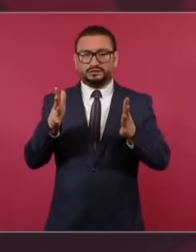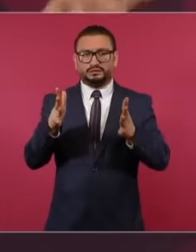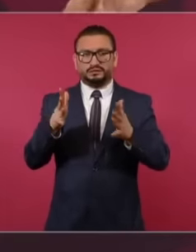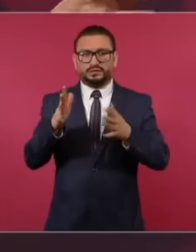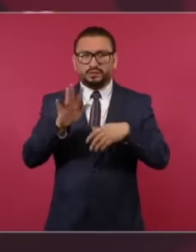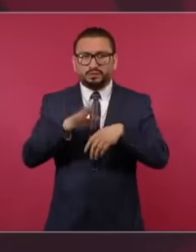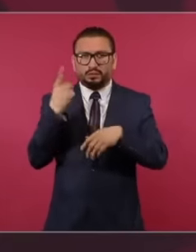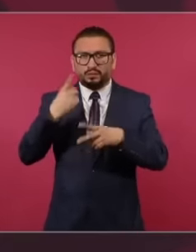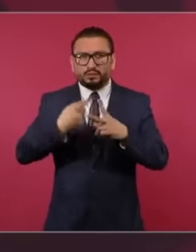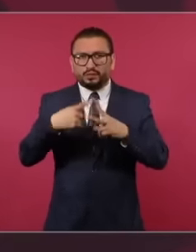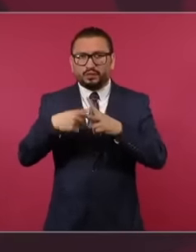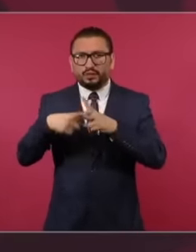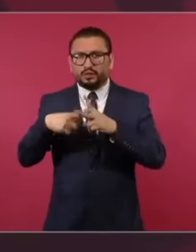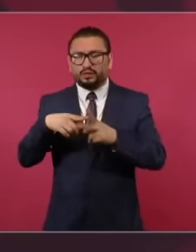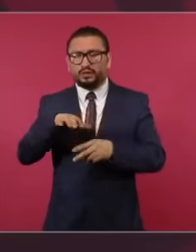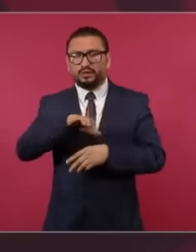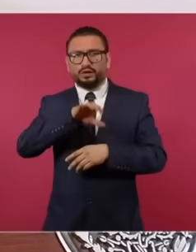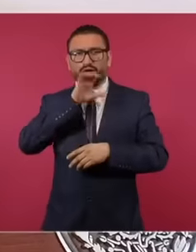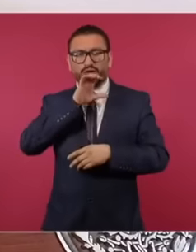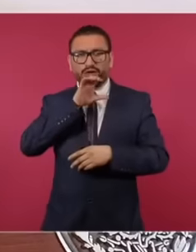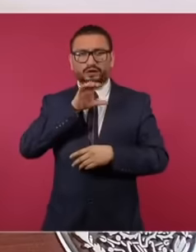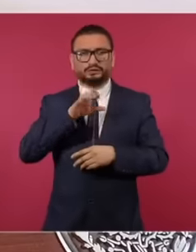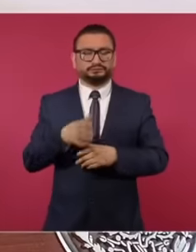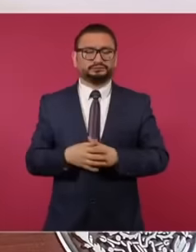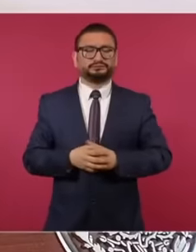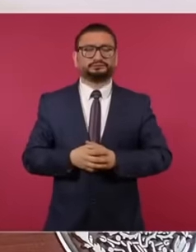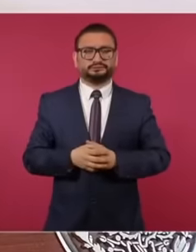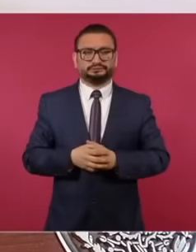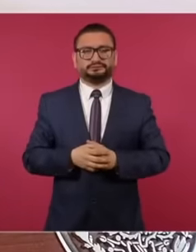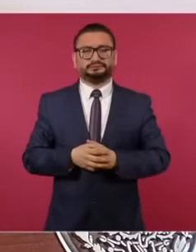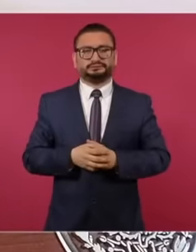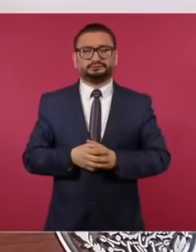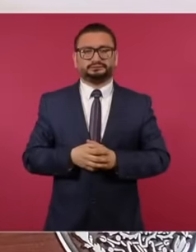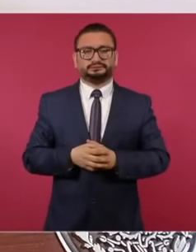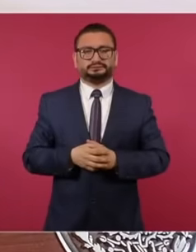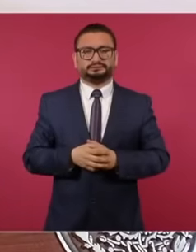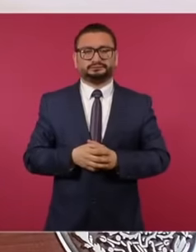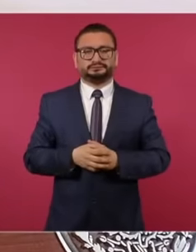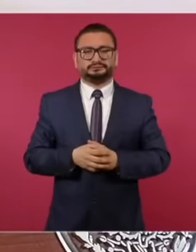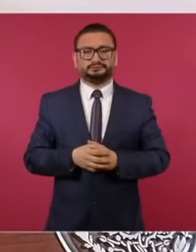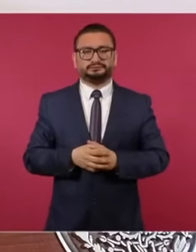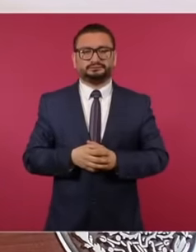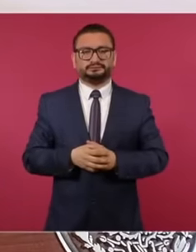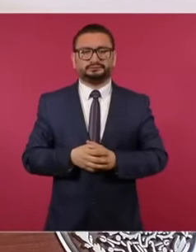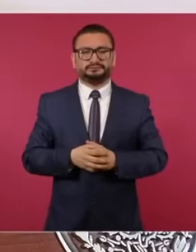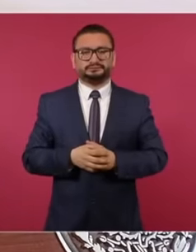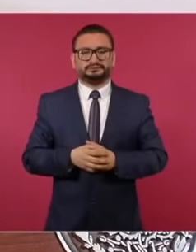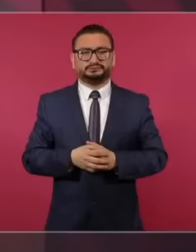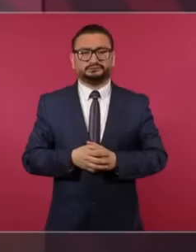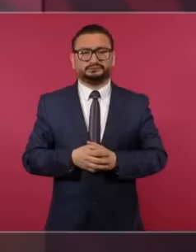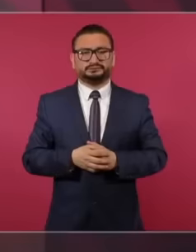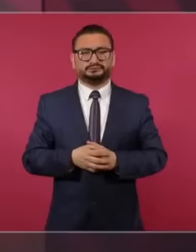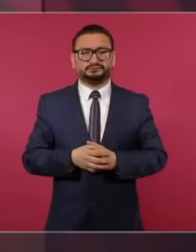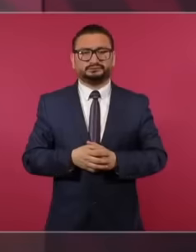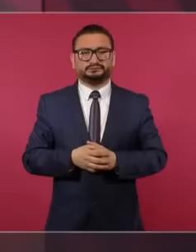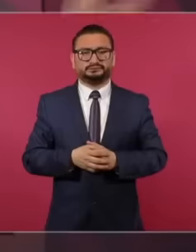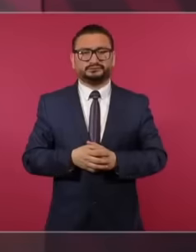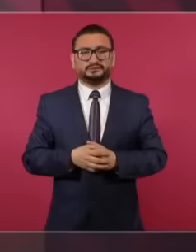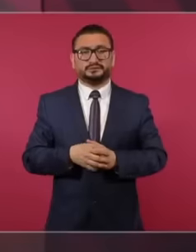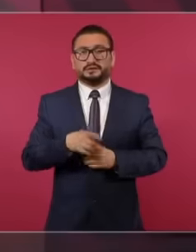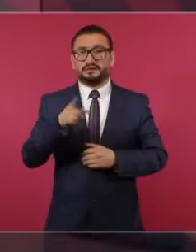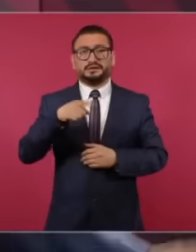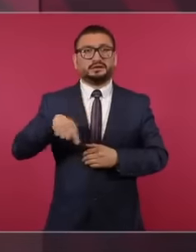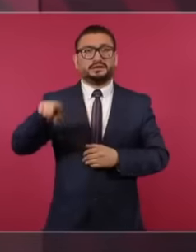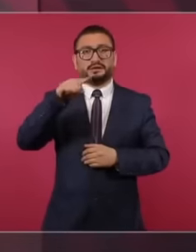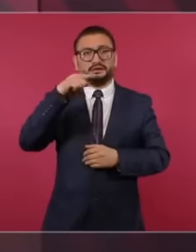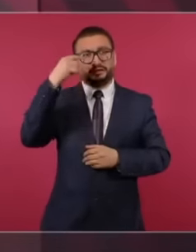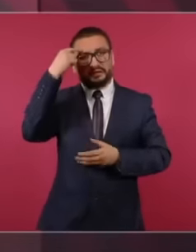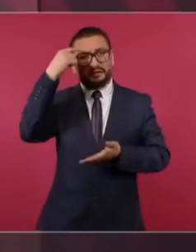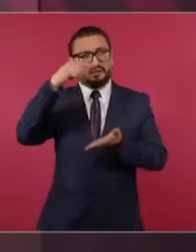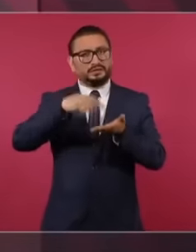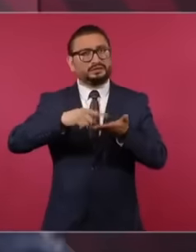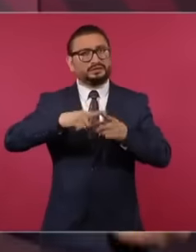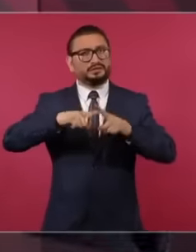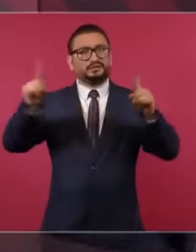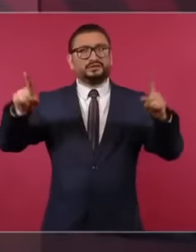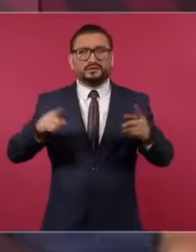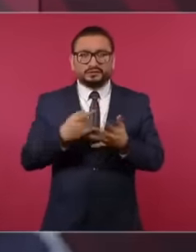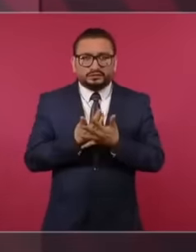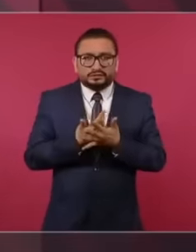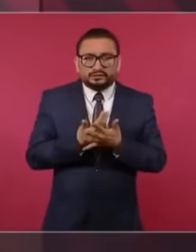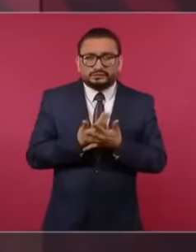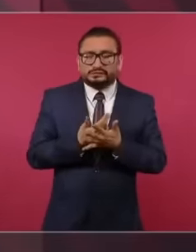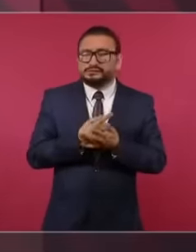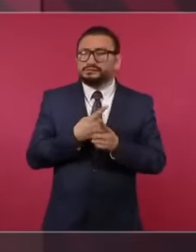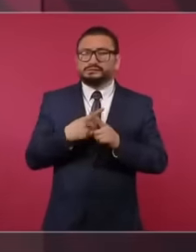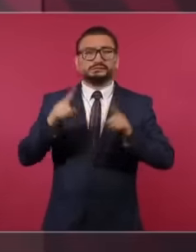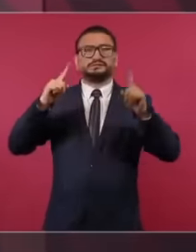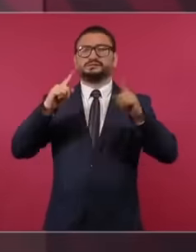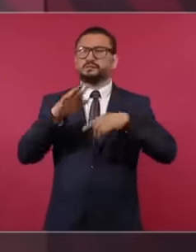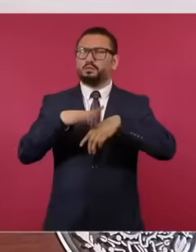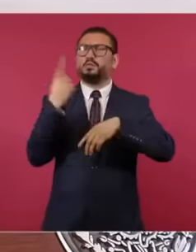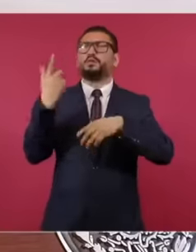results that they were not expecting that And why didn't I already